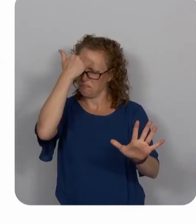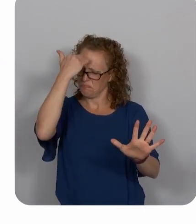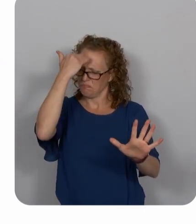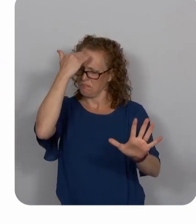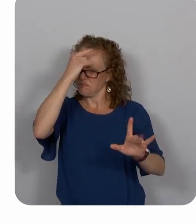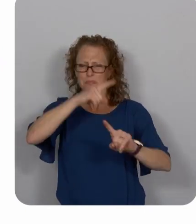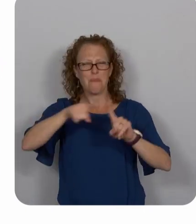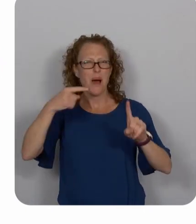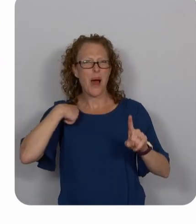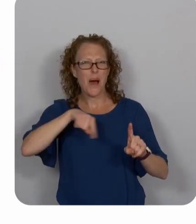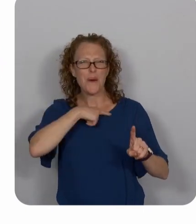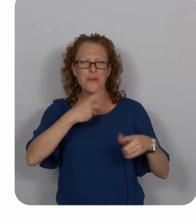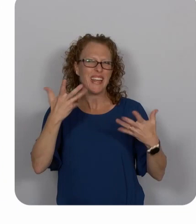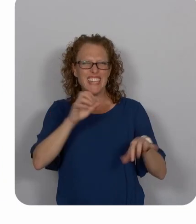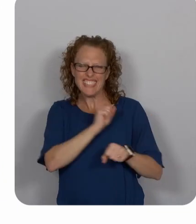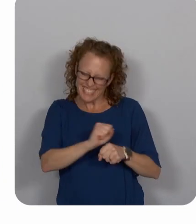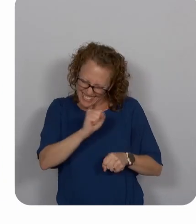and get great results right out of the box.